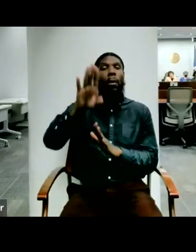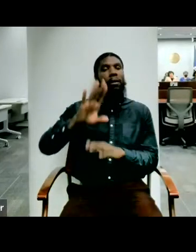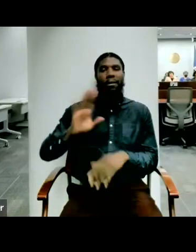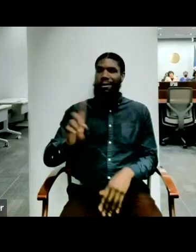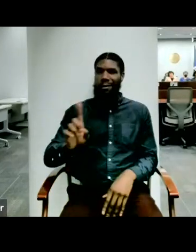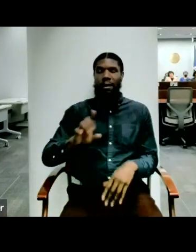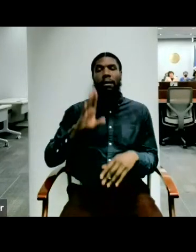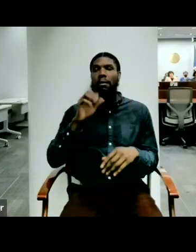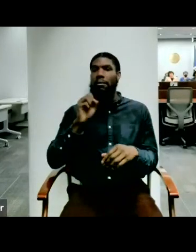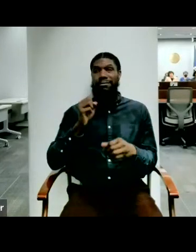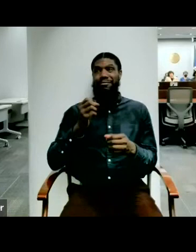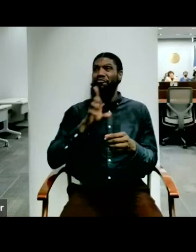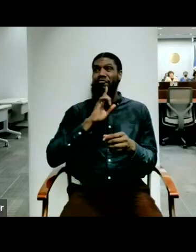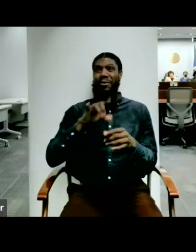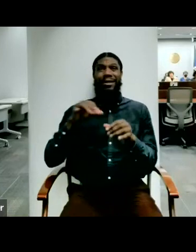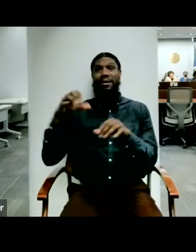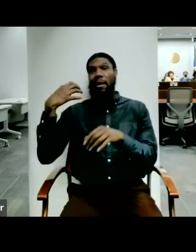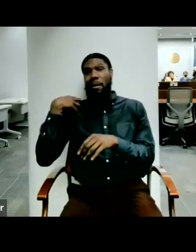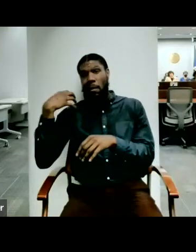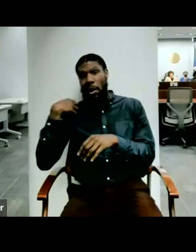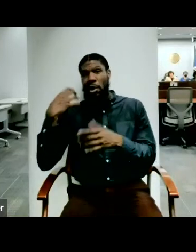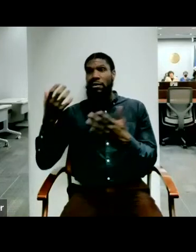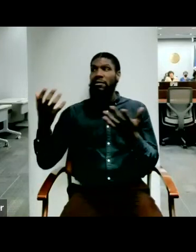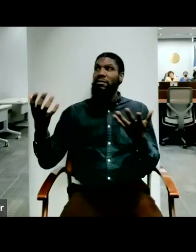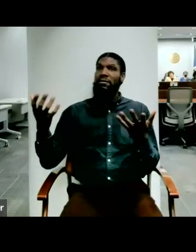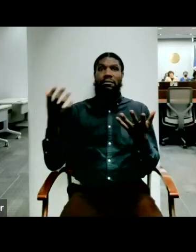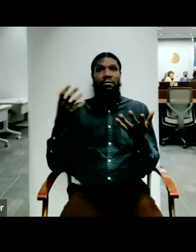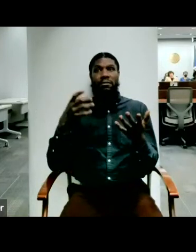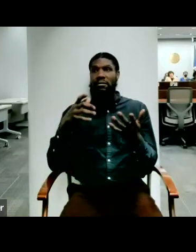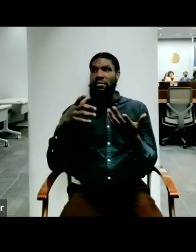there is not much of a difference from how you would treat um dealing with employers.